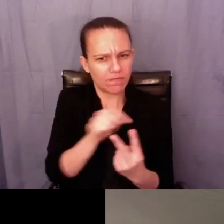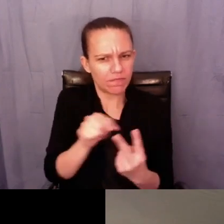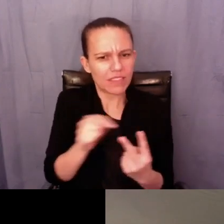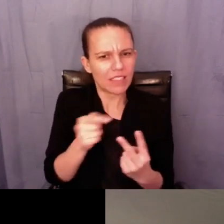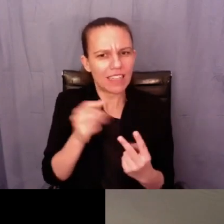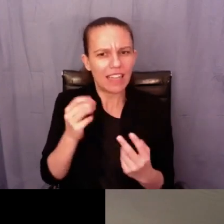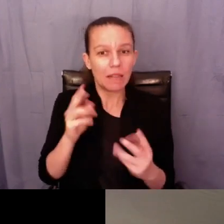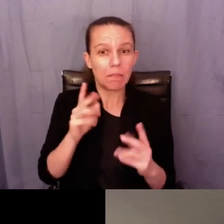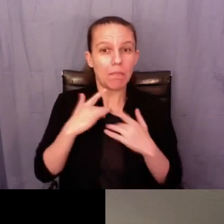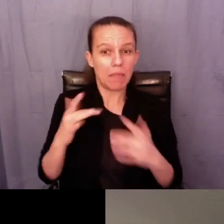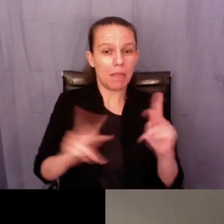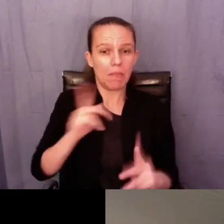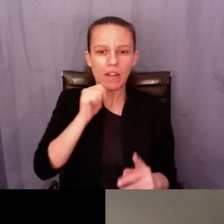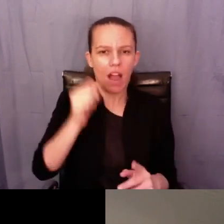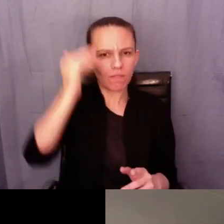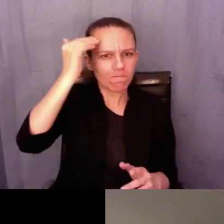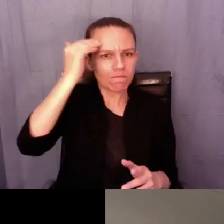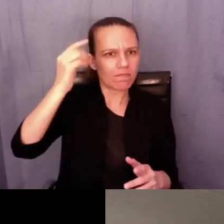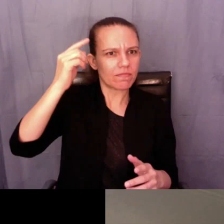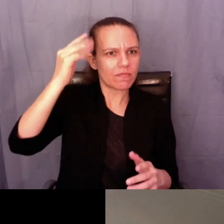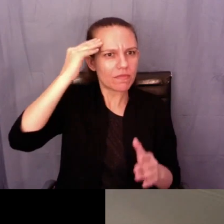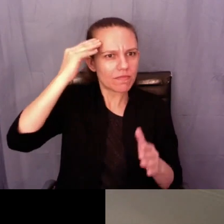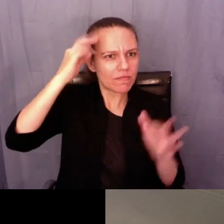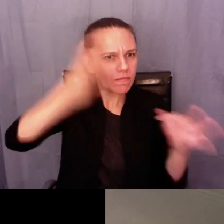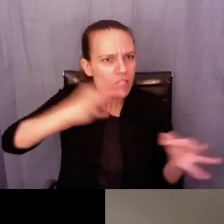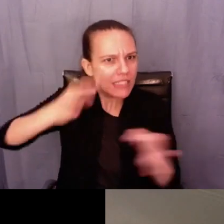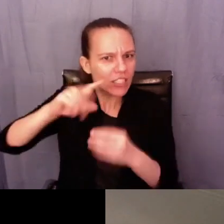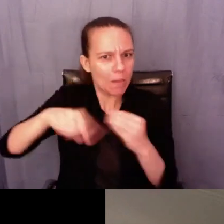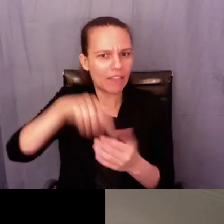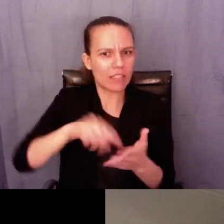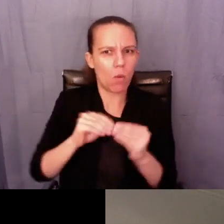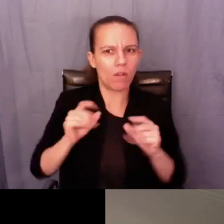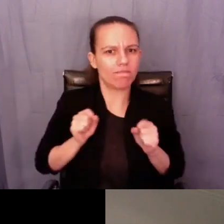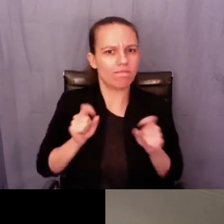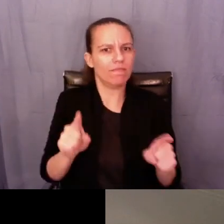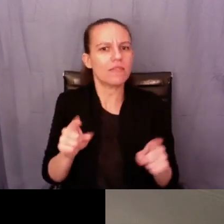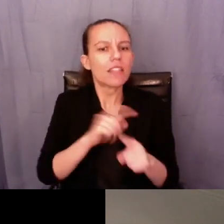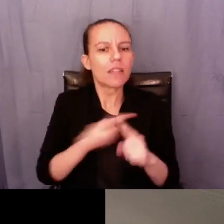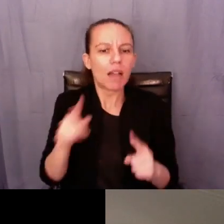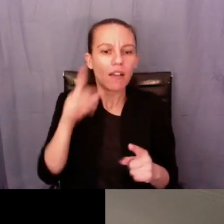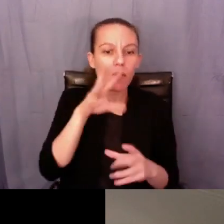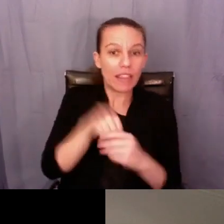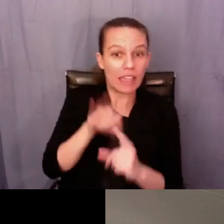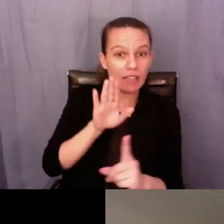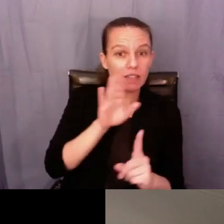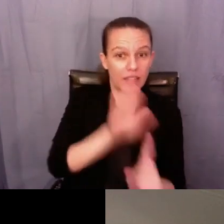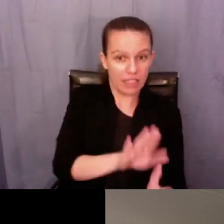about this. In Matibon's theory there is a factor which is not in Zubizarreta